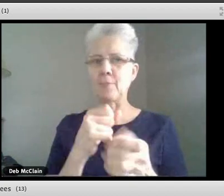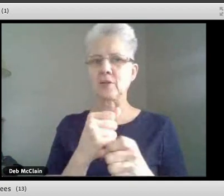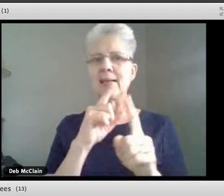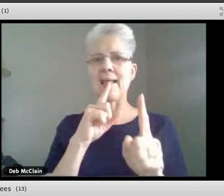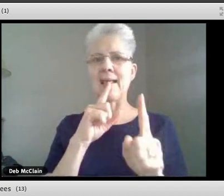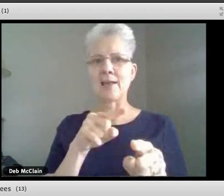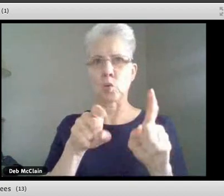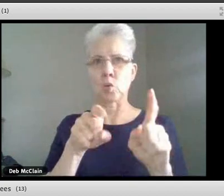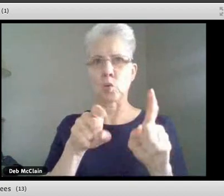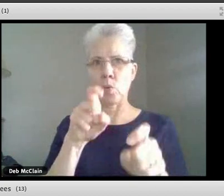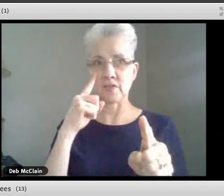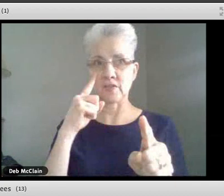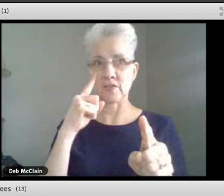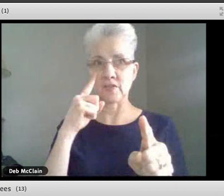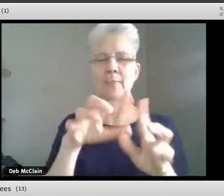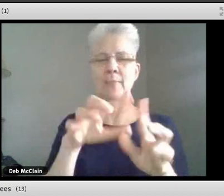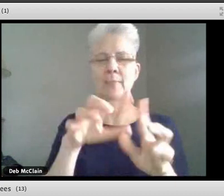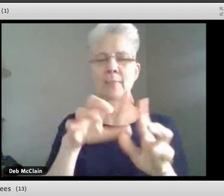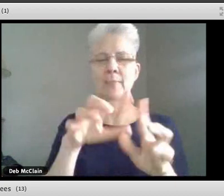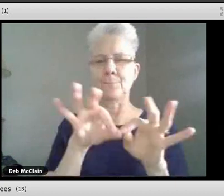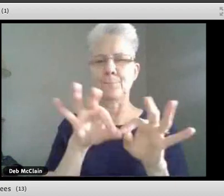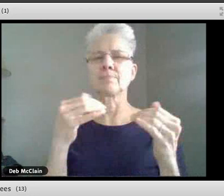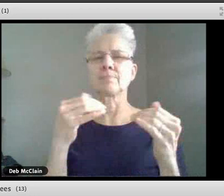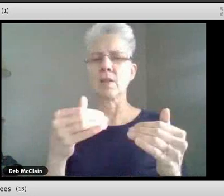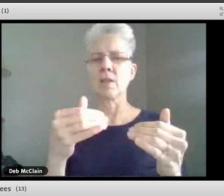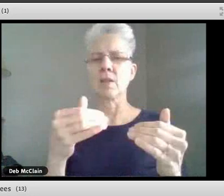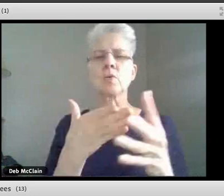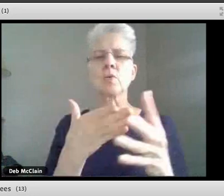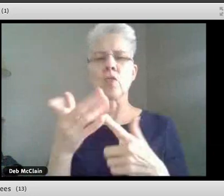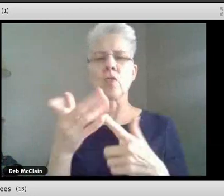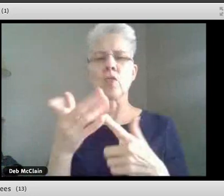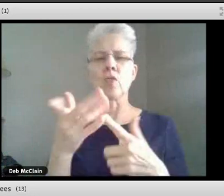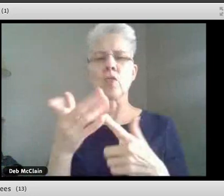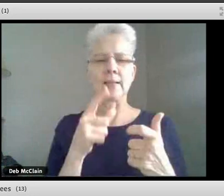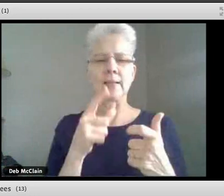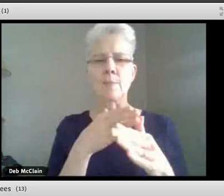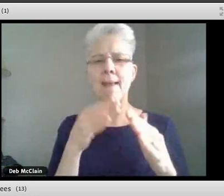and go to my end slide to see if I can help you...